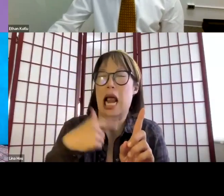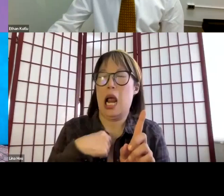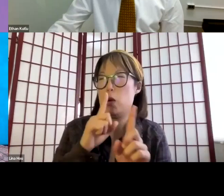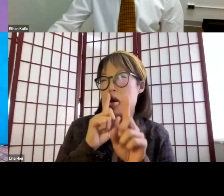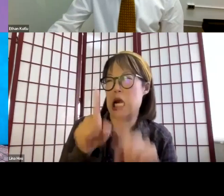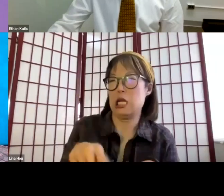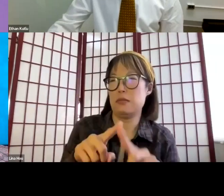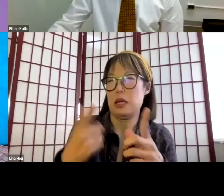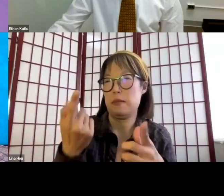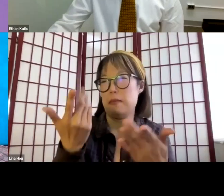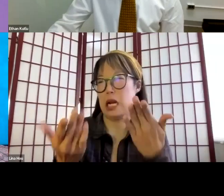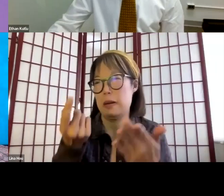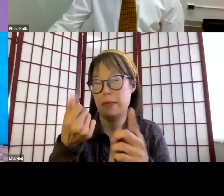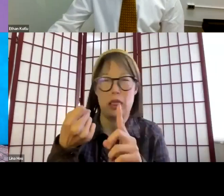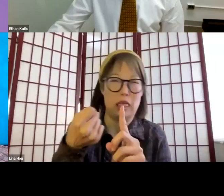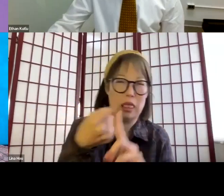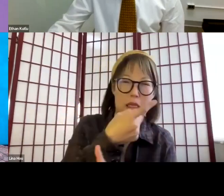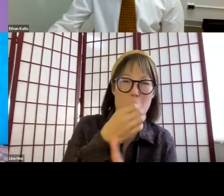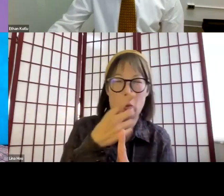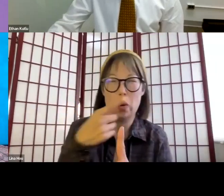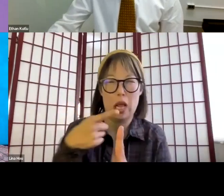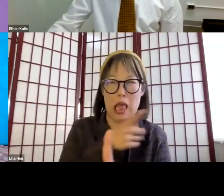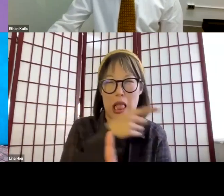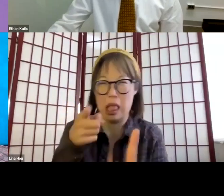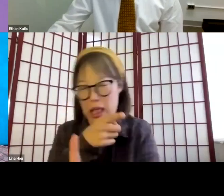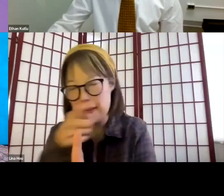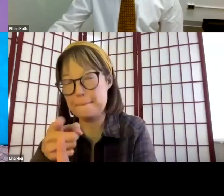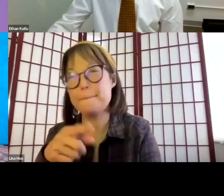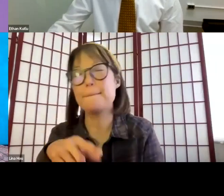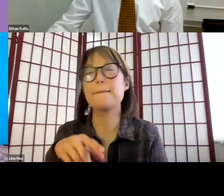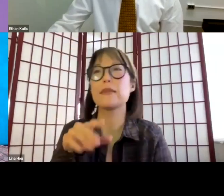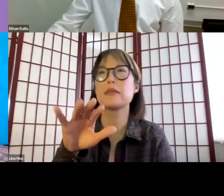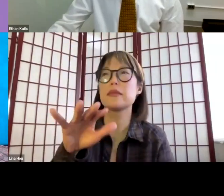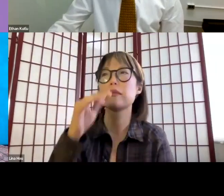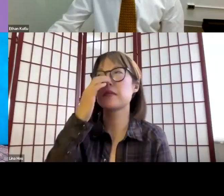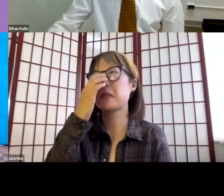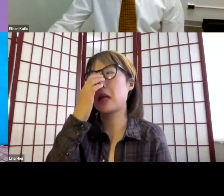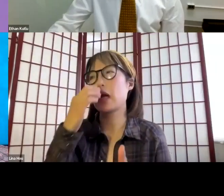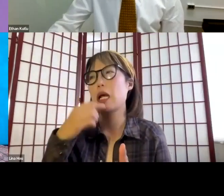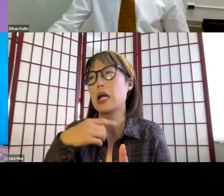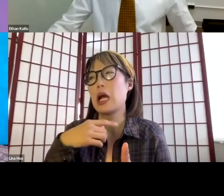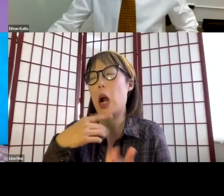Okay. I will answer, but maybe it's a little off or not quite getting to the point.